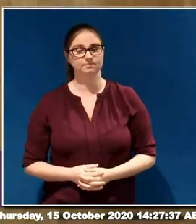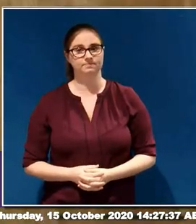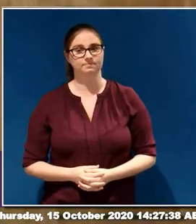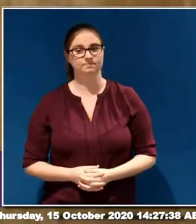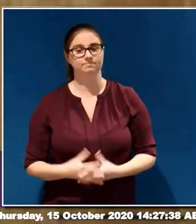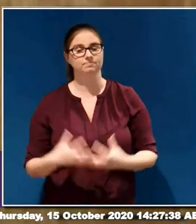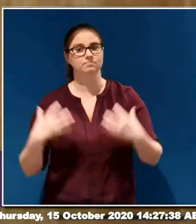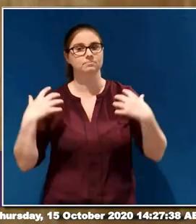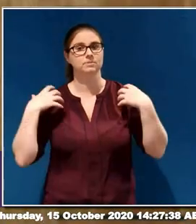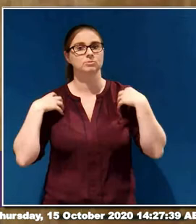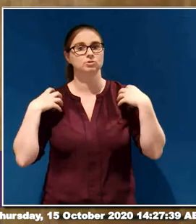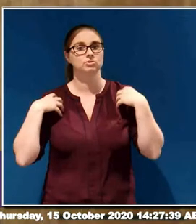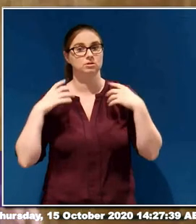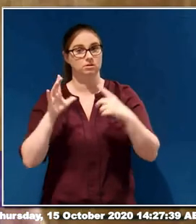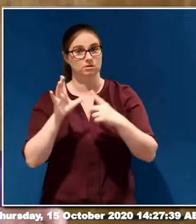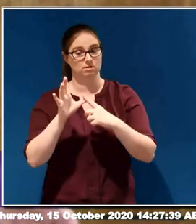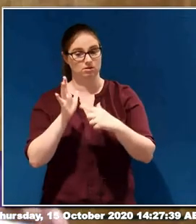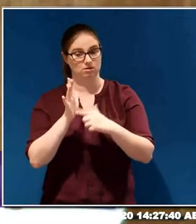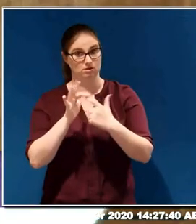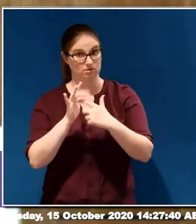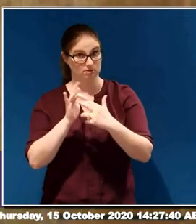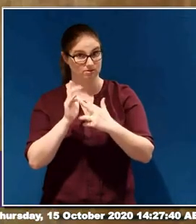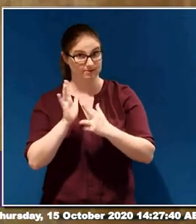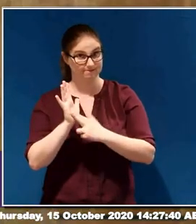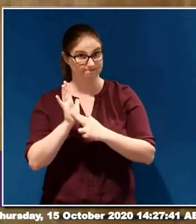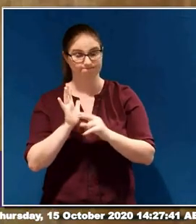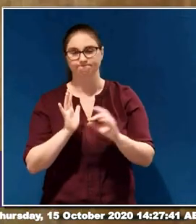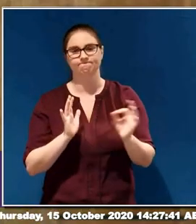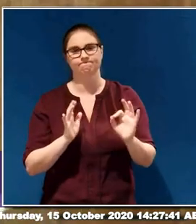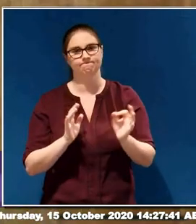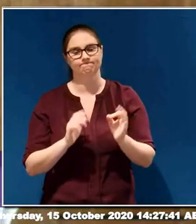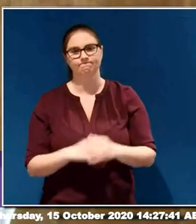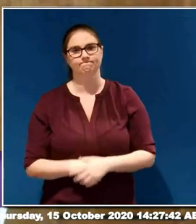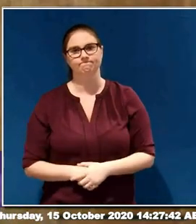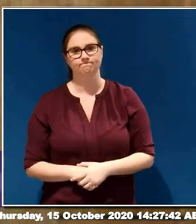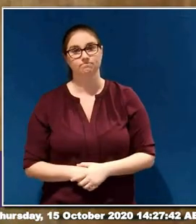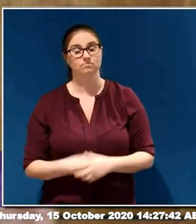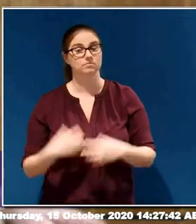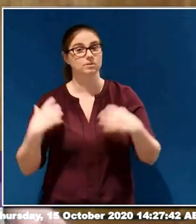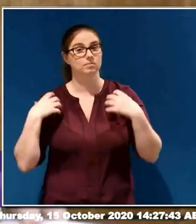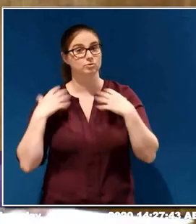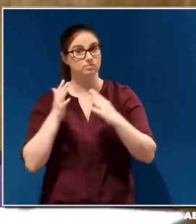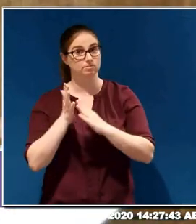No, thank you. Commissioner Mason? No, thank you.